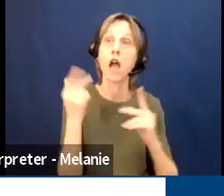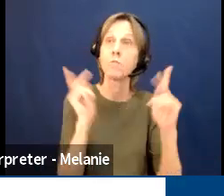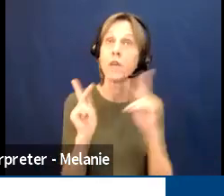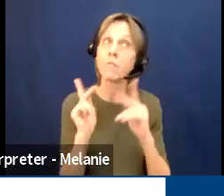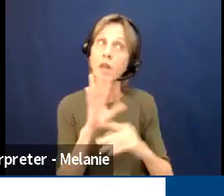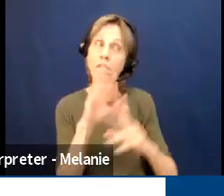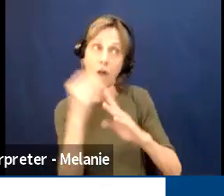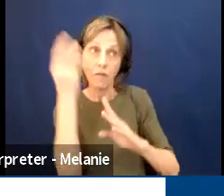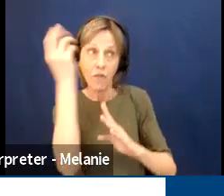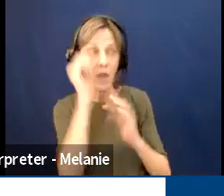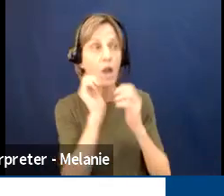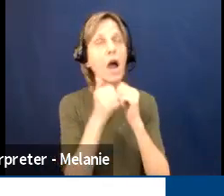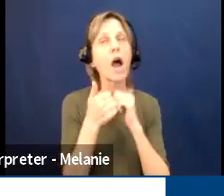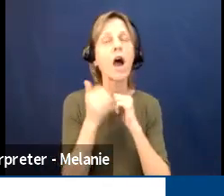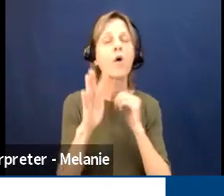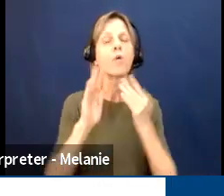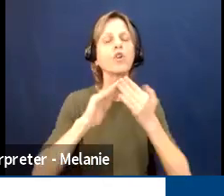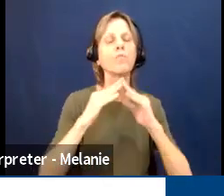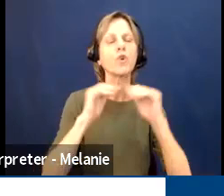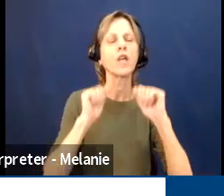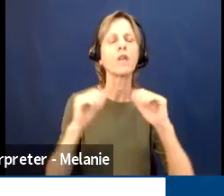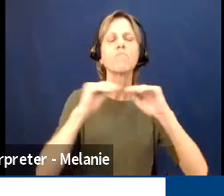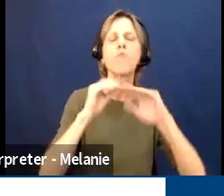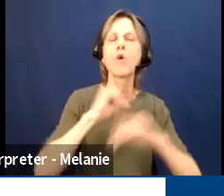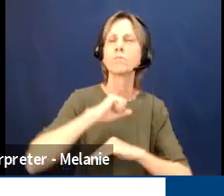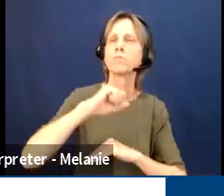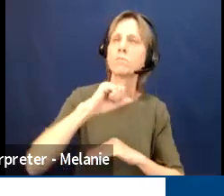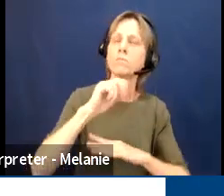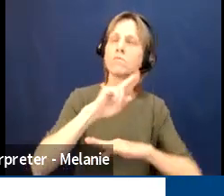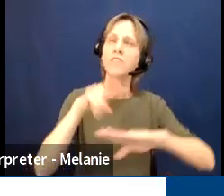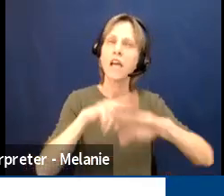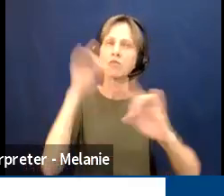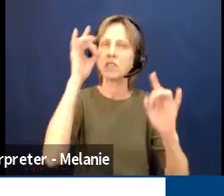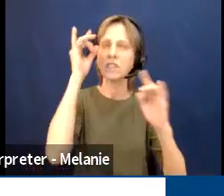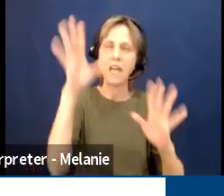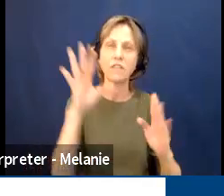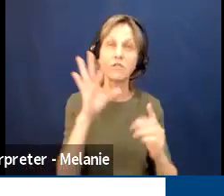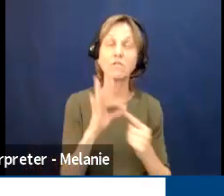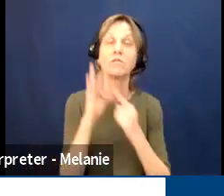can be more resistant to natural disasters particularly floods and fires coming how they